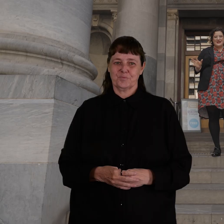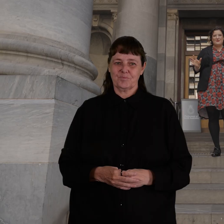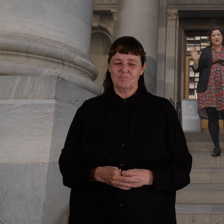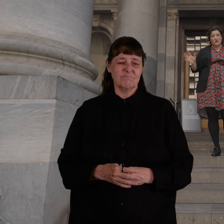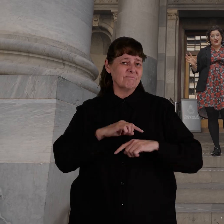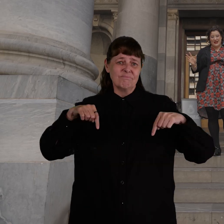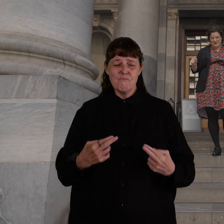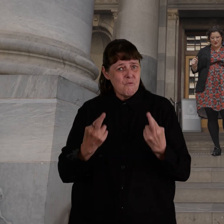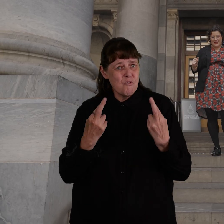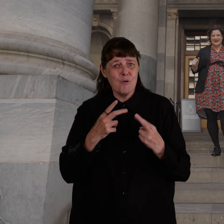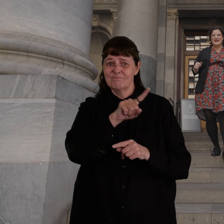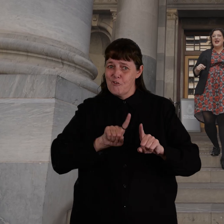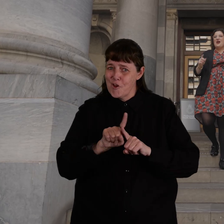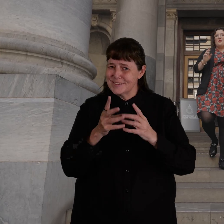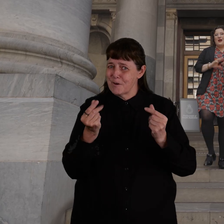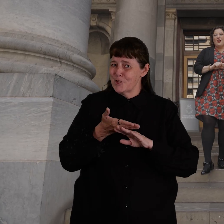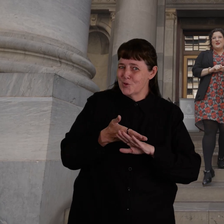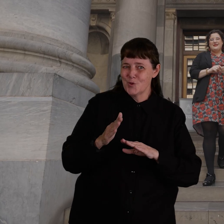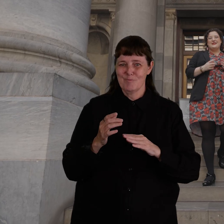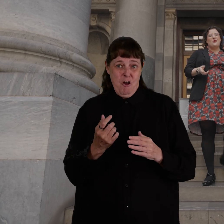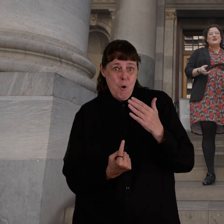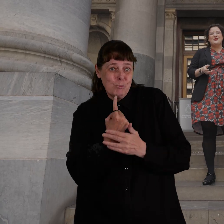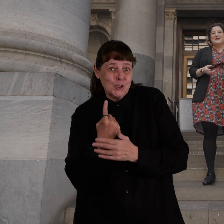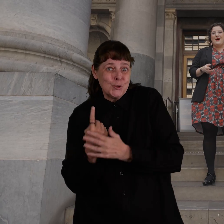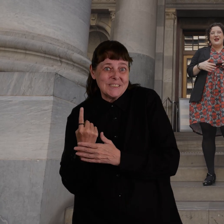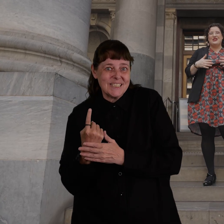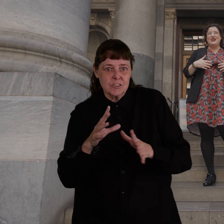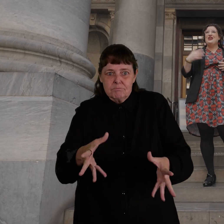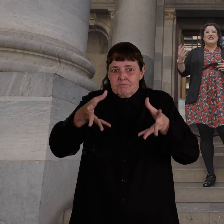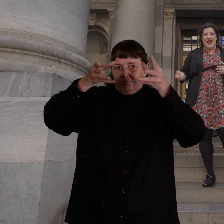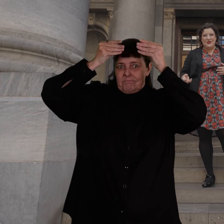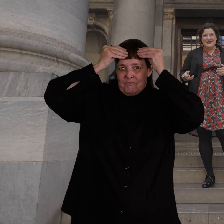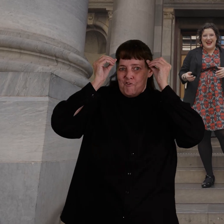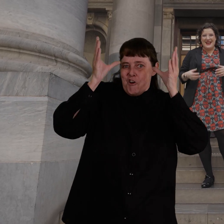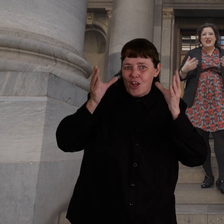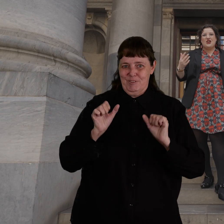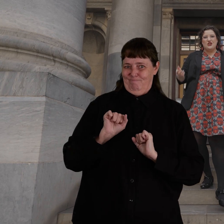really special, unique buildings. We hope that this has also inspired you to have your say,